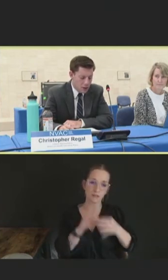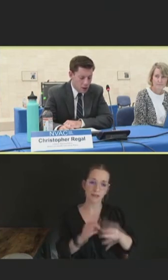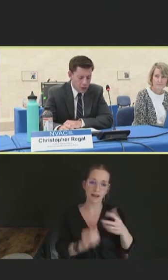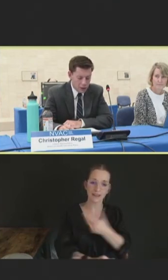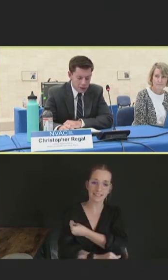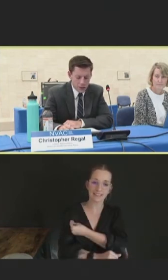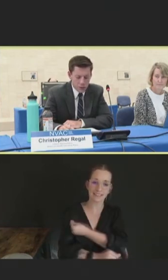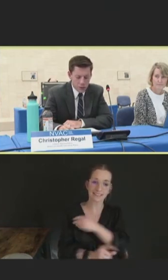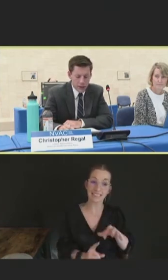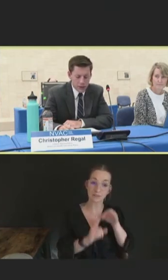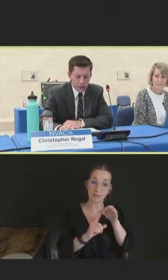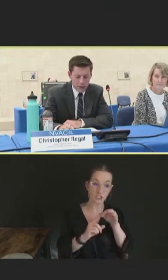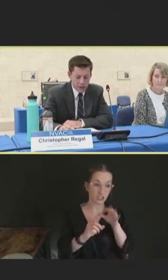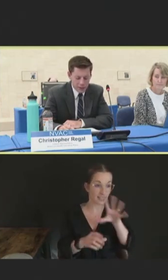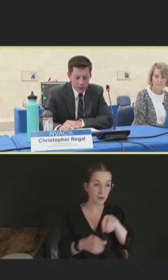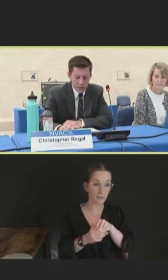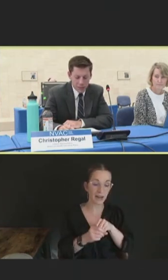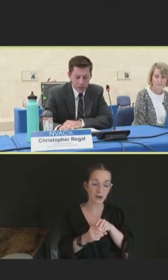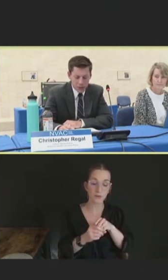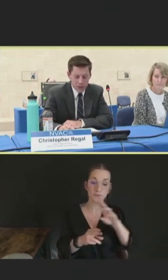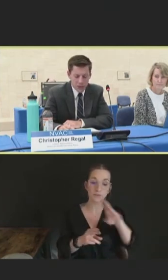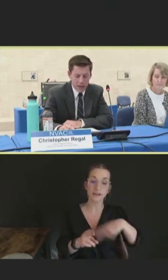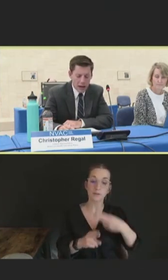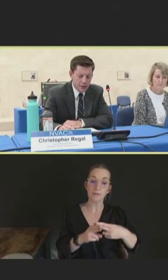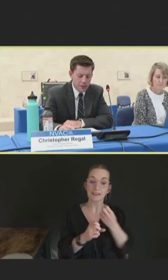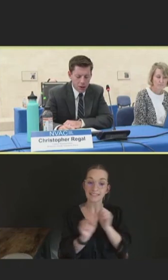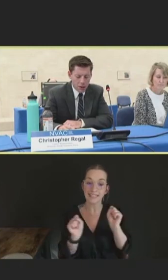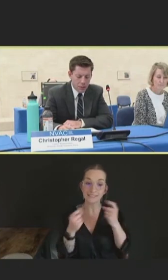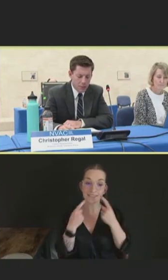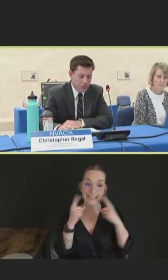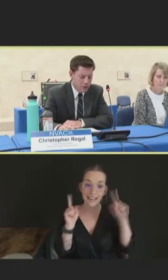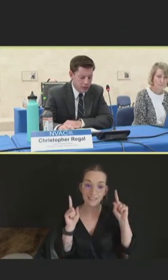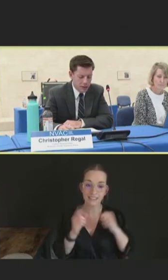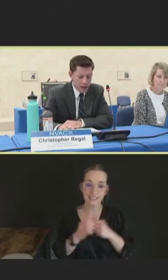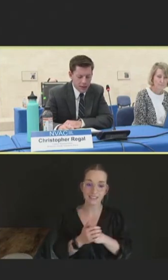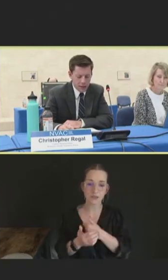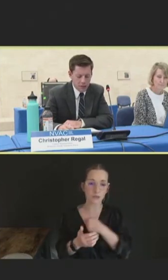We continue to regularly disseminate resources and guidance to our members on key vaccine